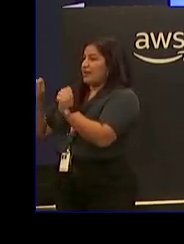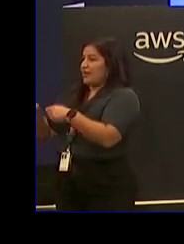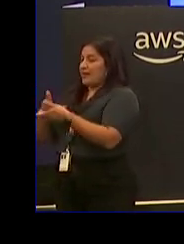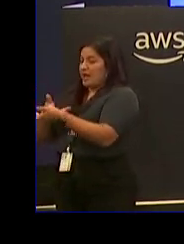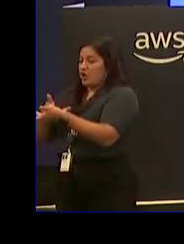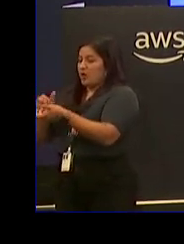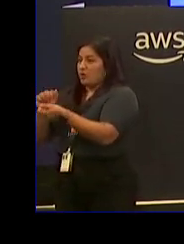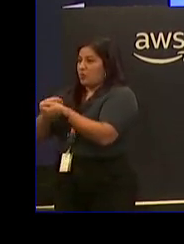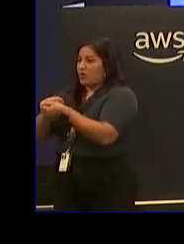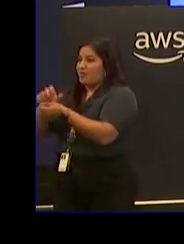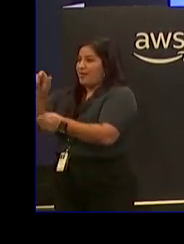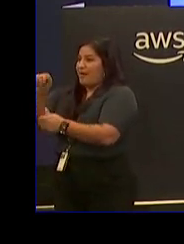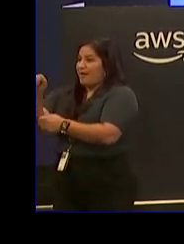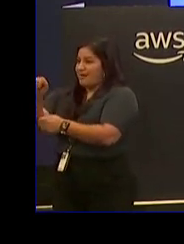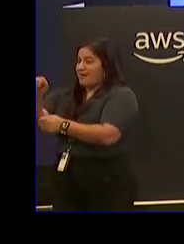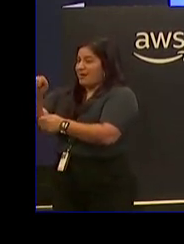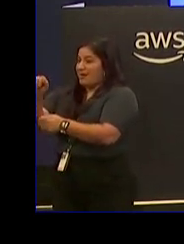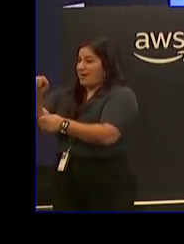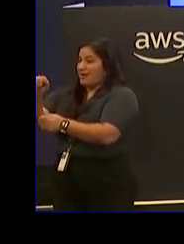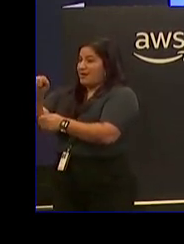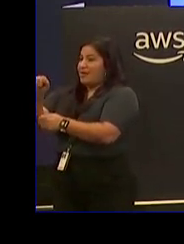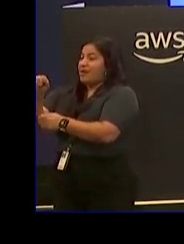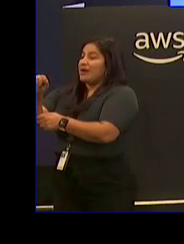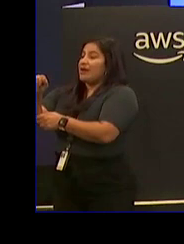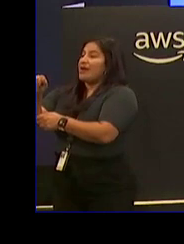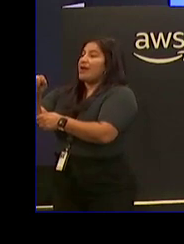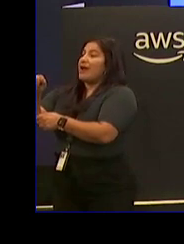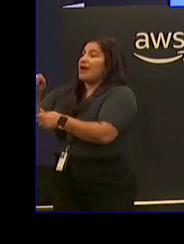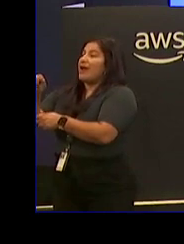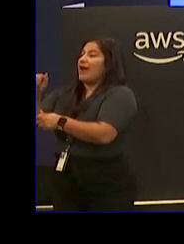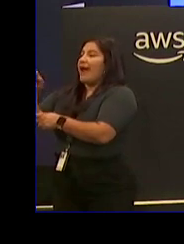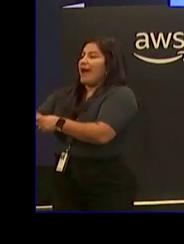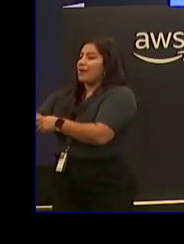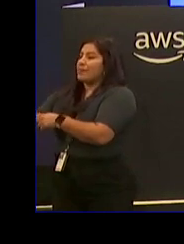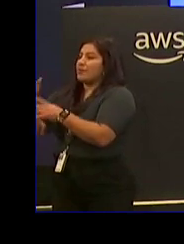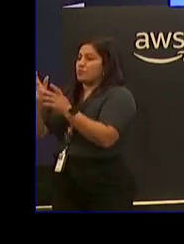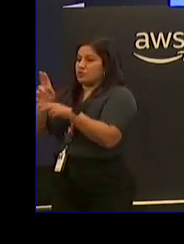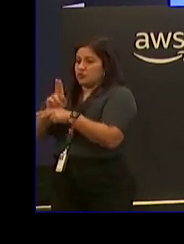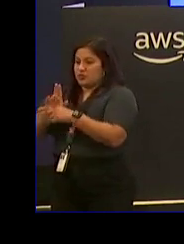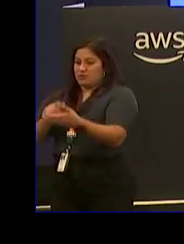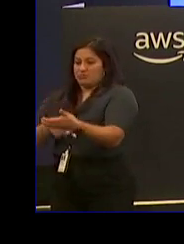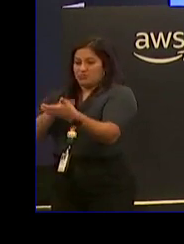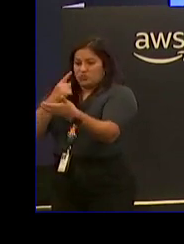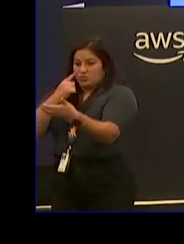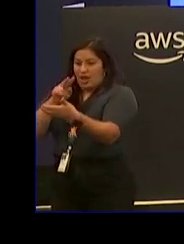a generative AI enabled application simply by looking at a screen using their eye gaze.